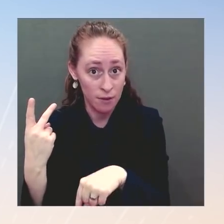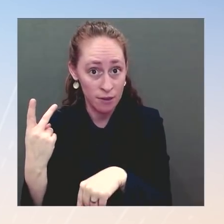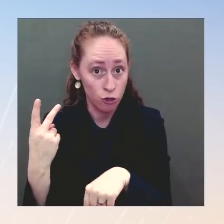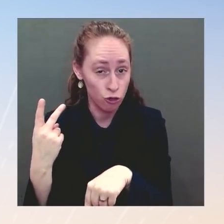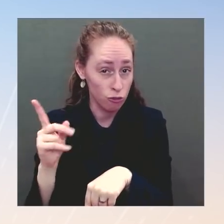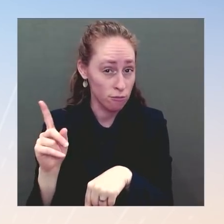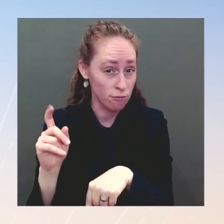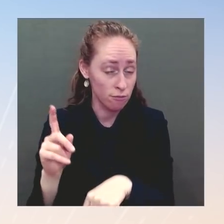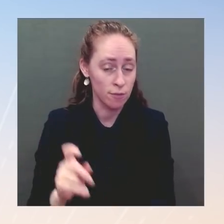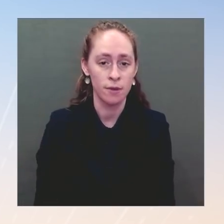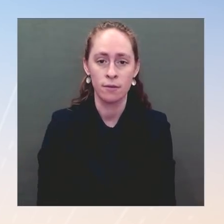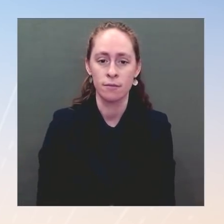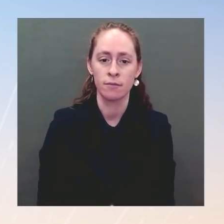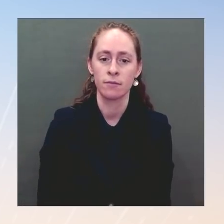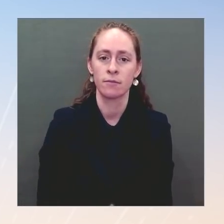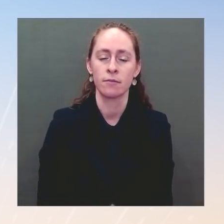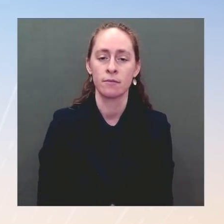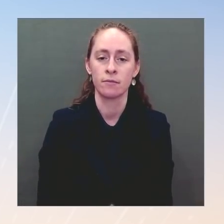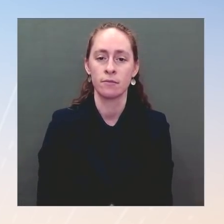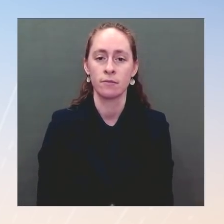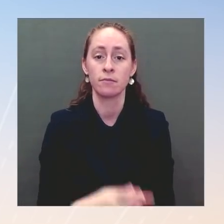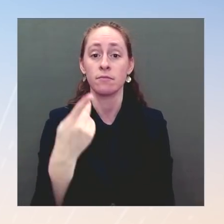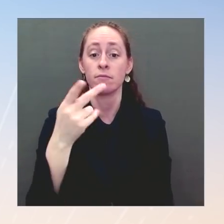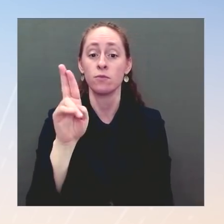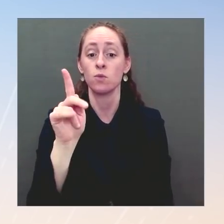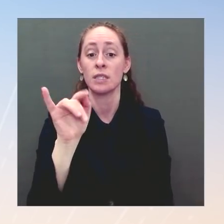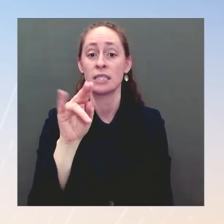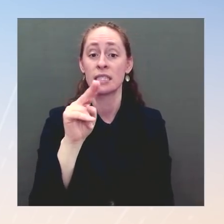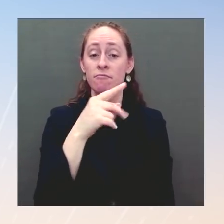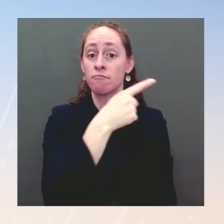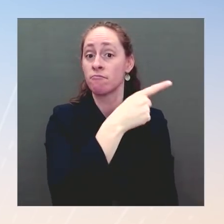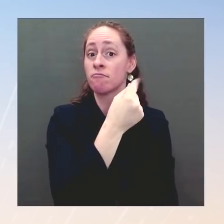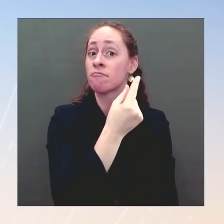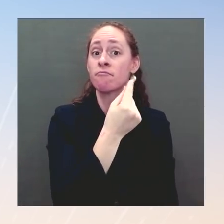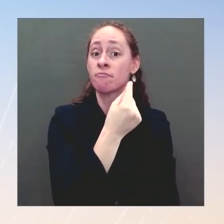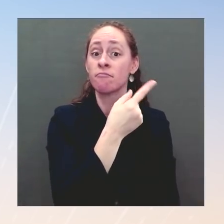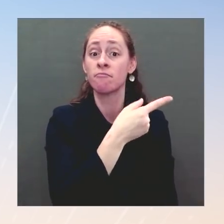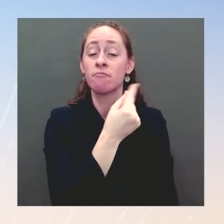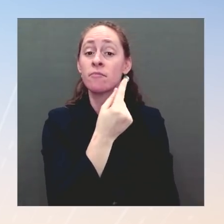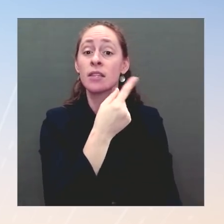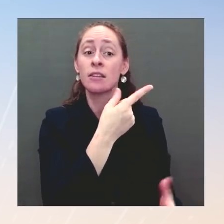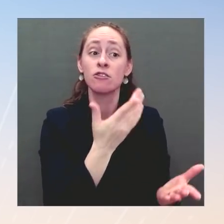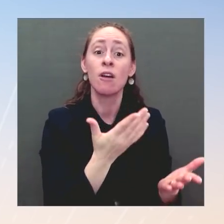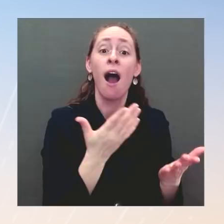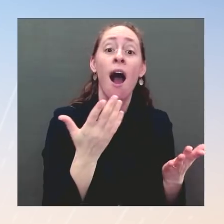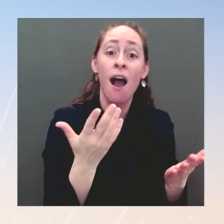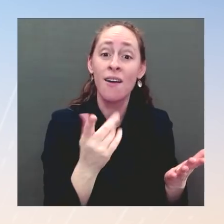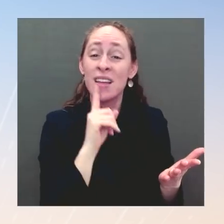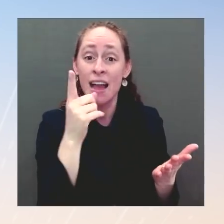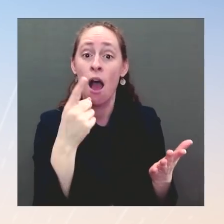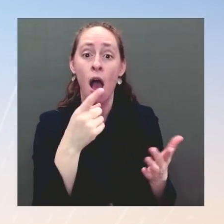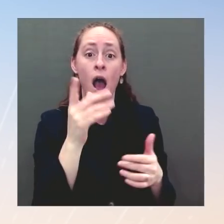it's all based on what his actions are, just to be very clear about it. What the President is focused on and is working on